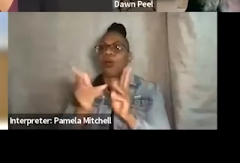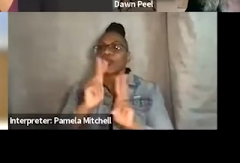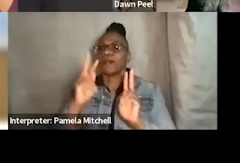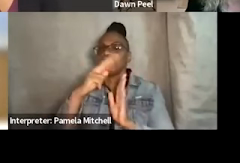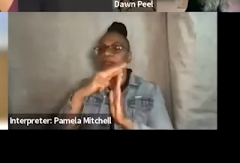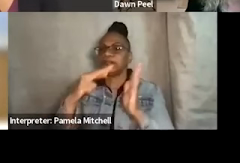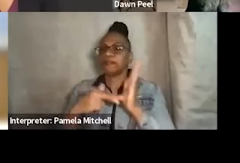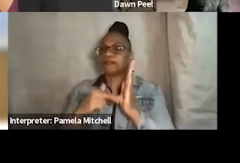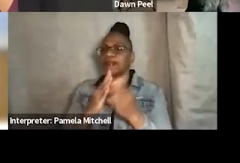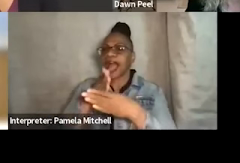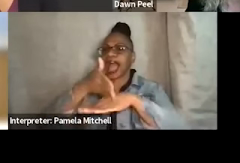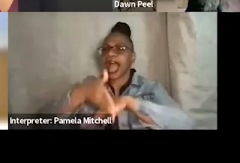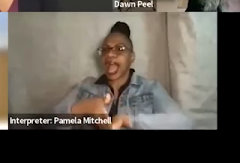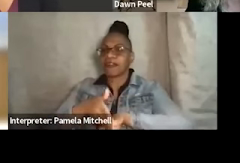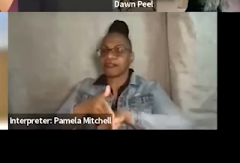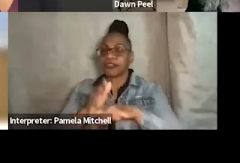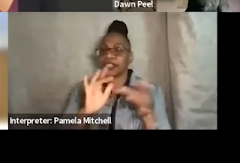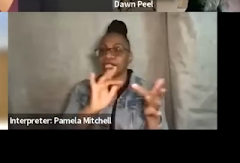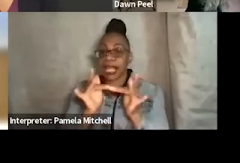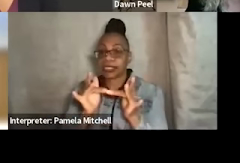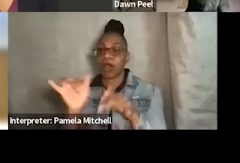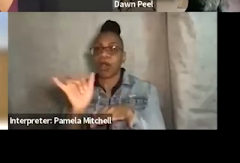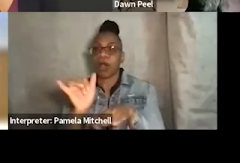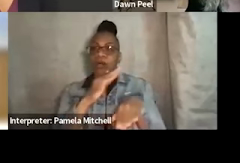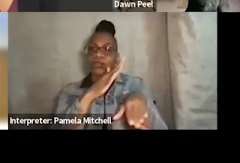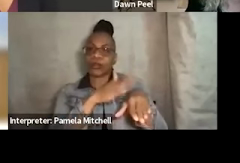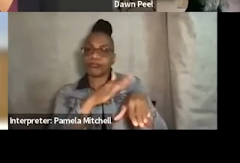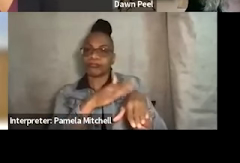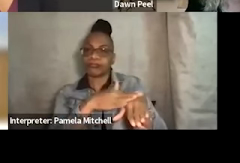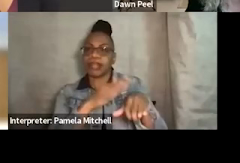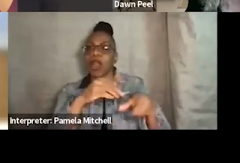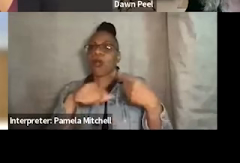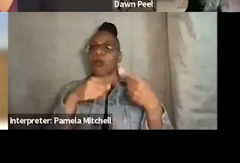and we will also notify you when the recording is posted to SAMHSA's YouTube channel.